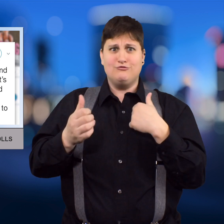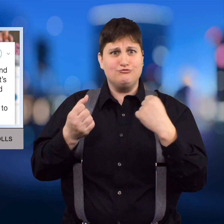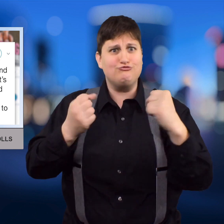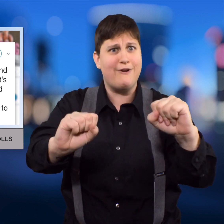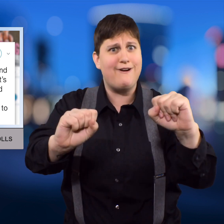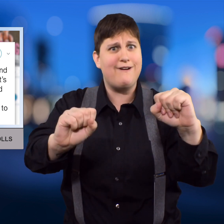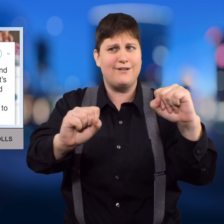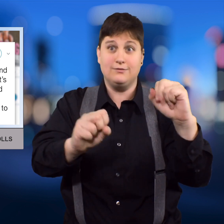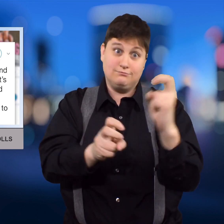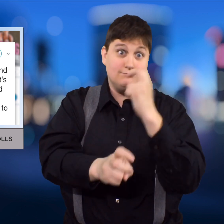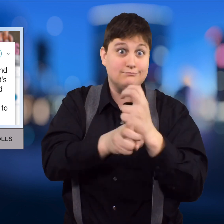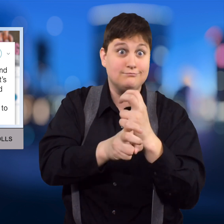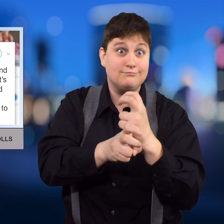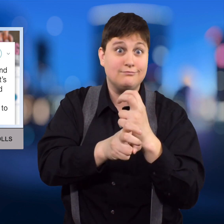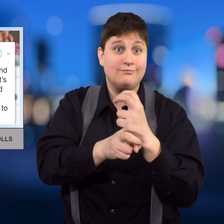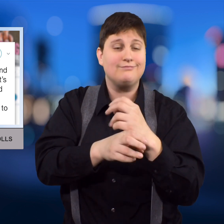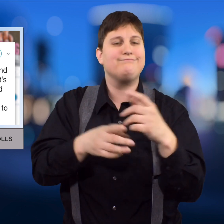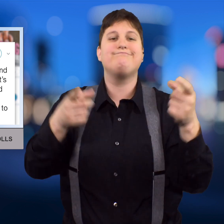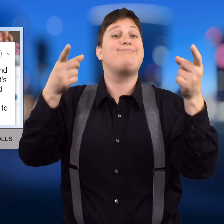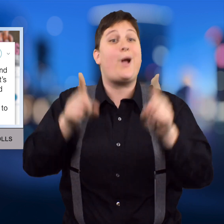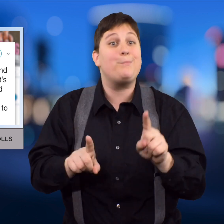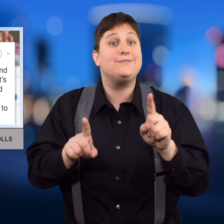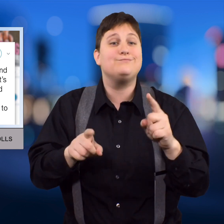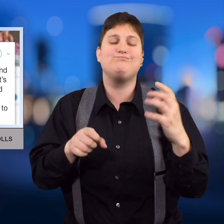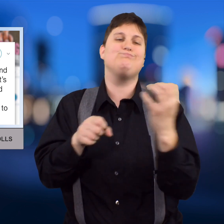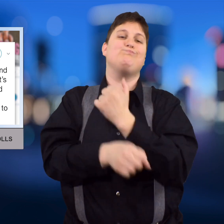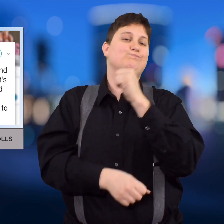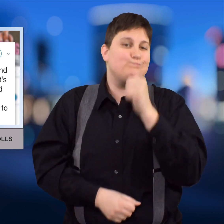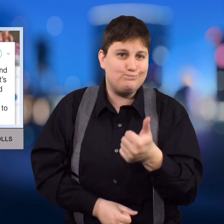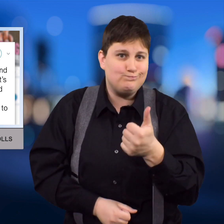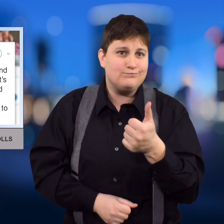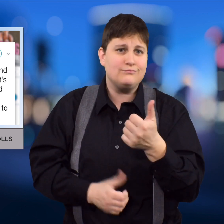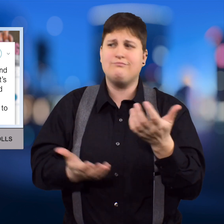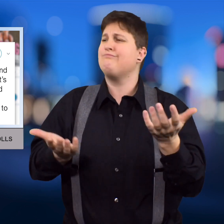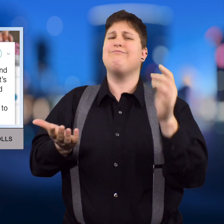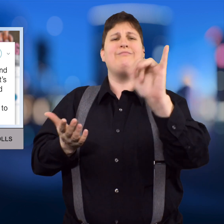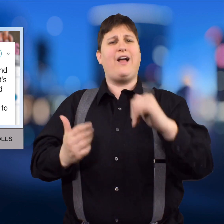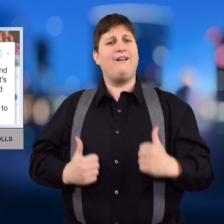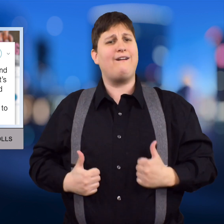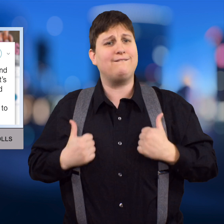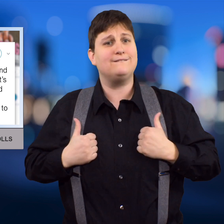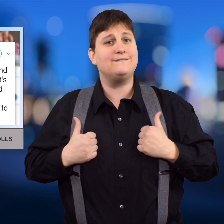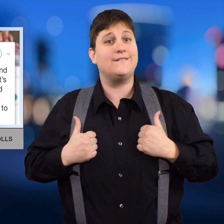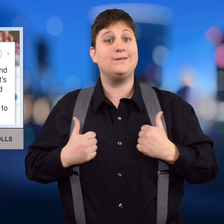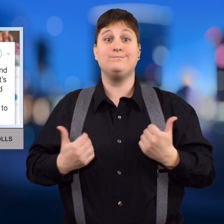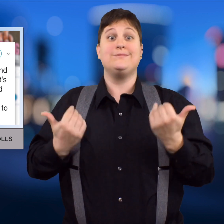I gave it my all and came up short. That's life.